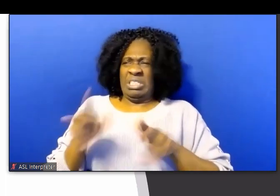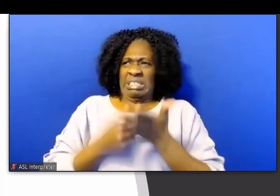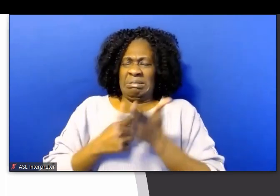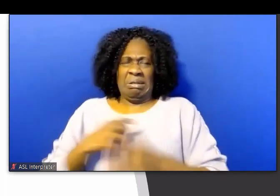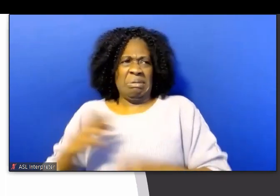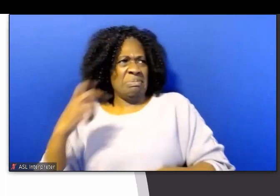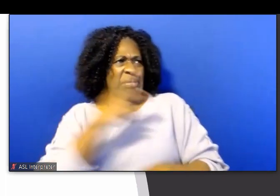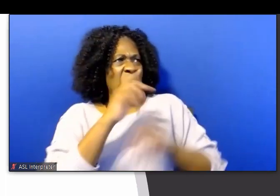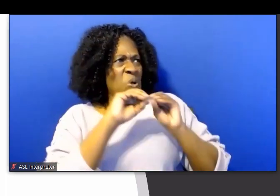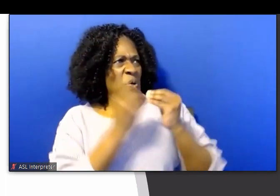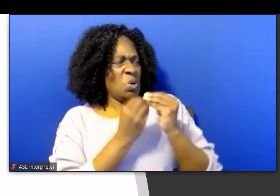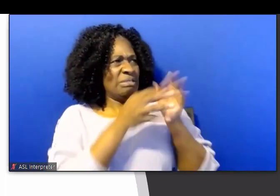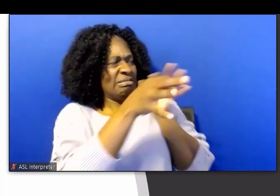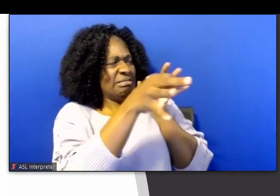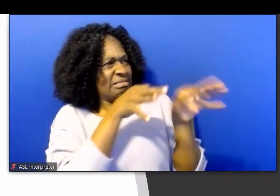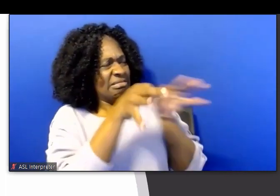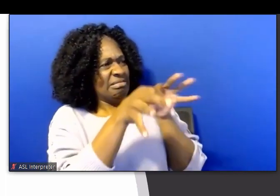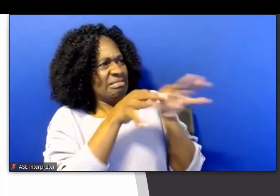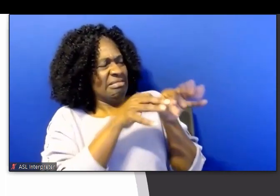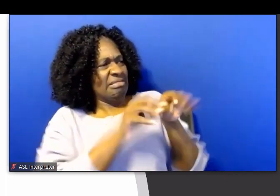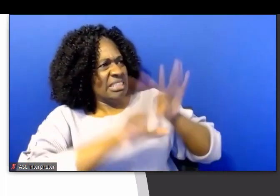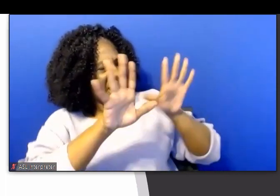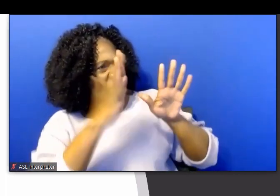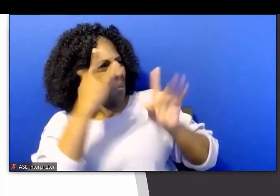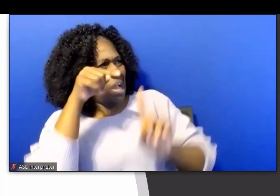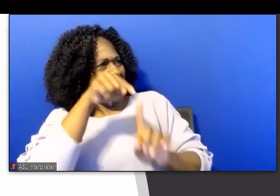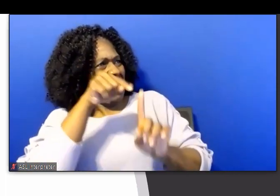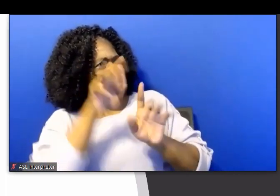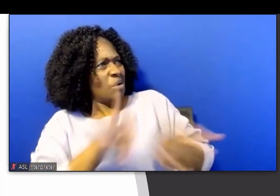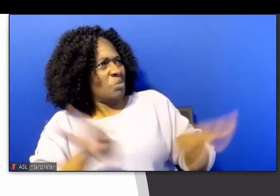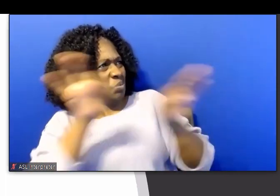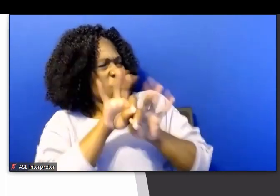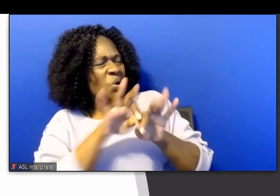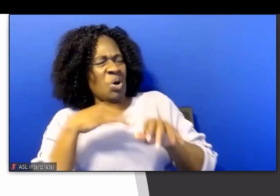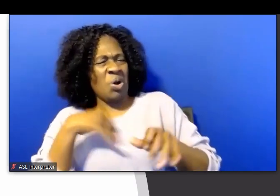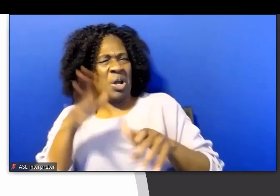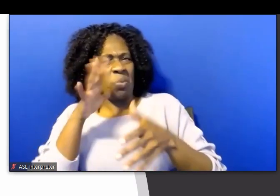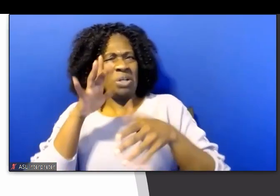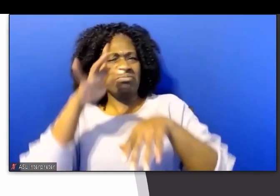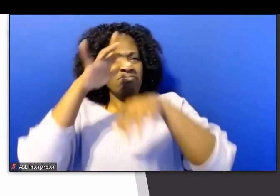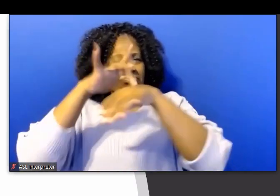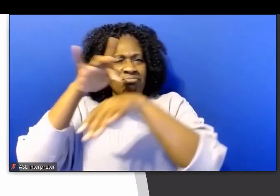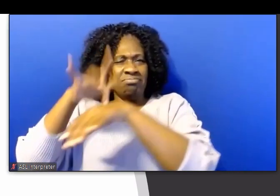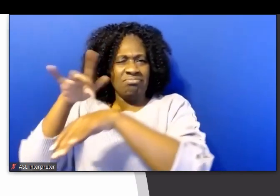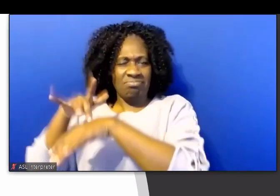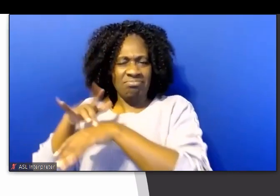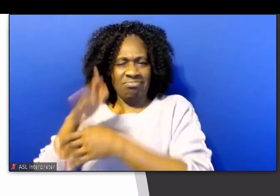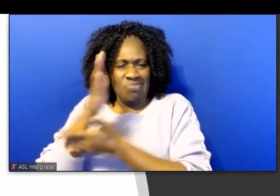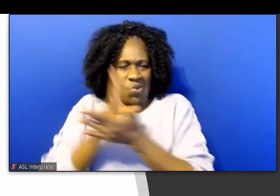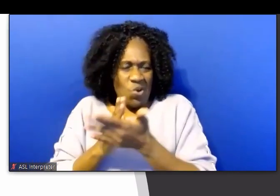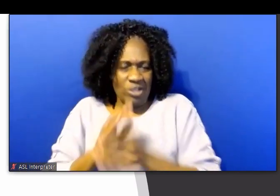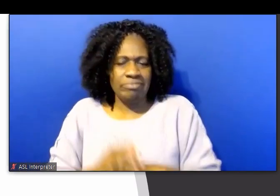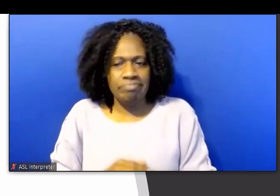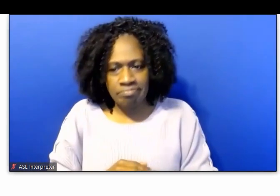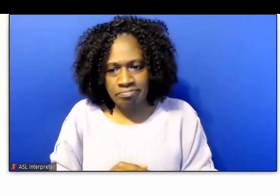and help people understand why this is so important. So, we're going to cover a few aspects of that.